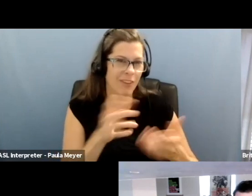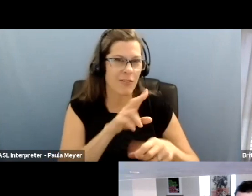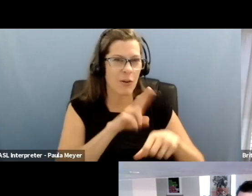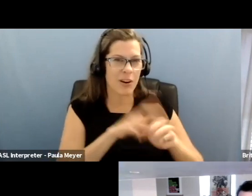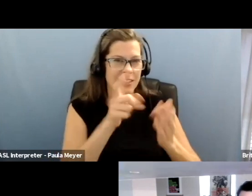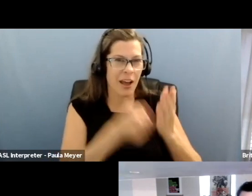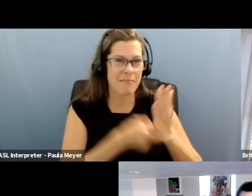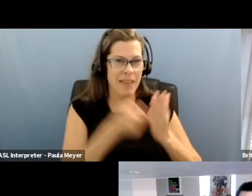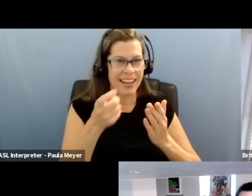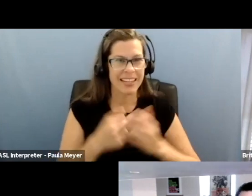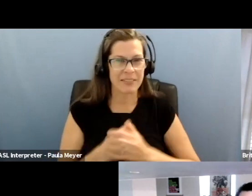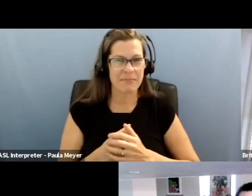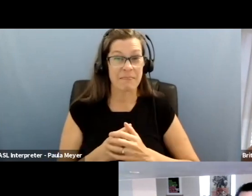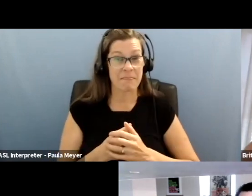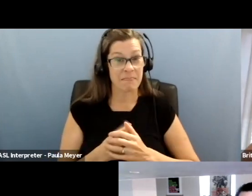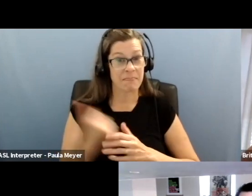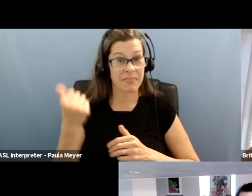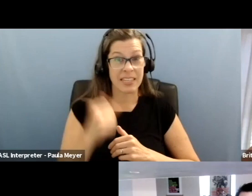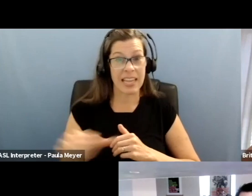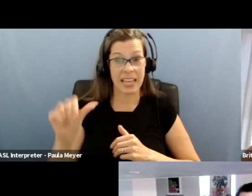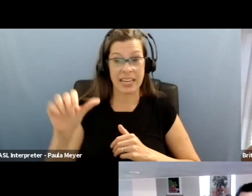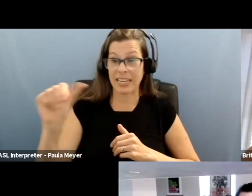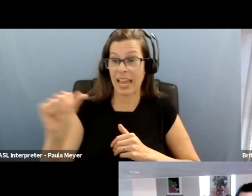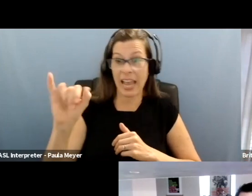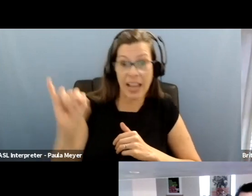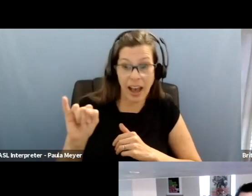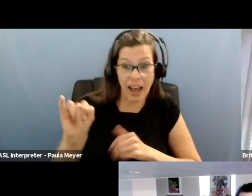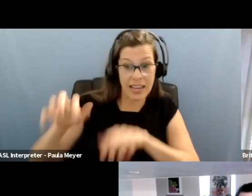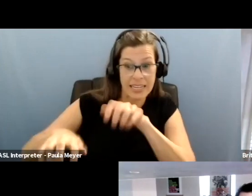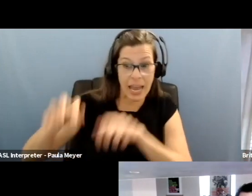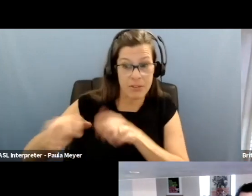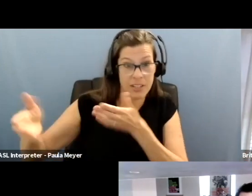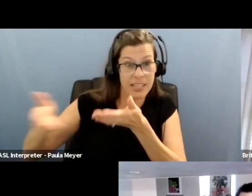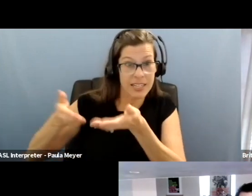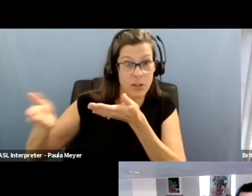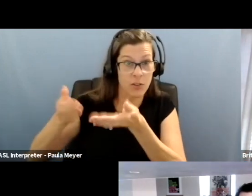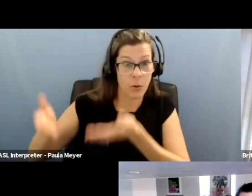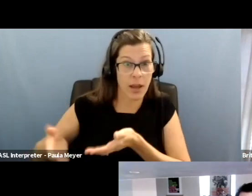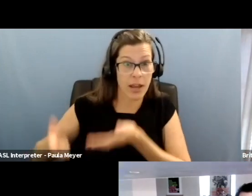[Andy] Are there any AI captioning services that you would recommend for languages other than English,